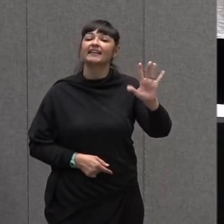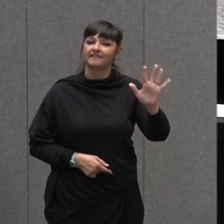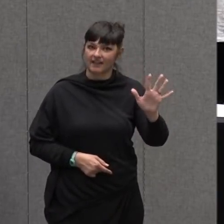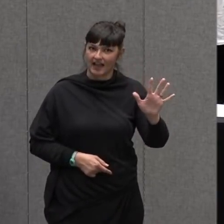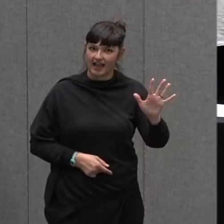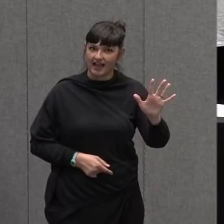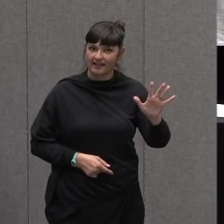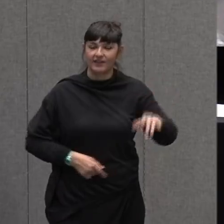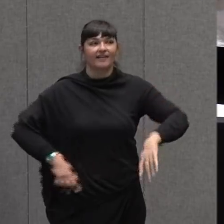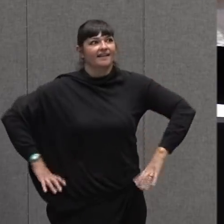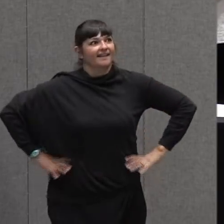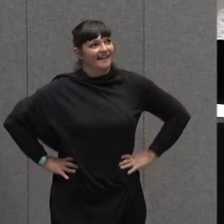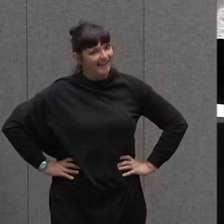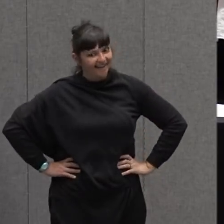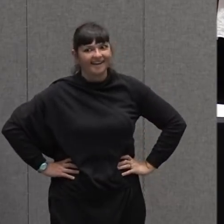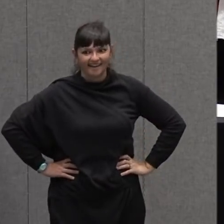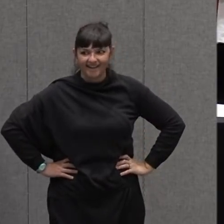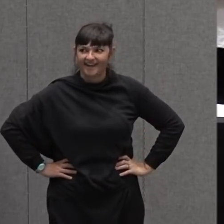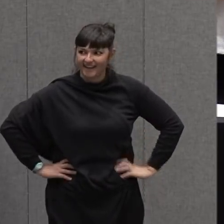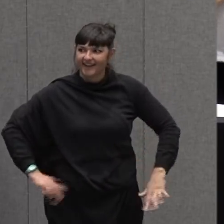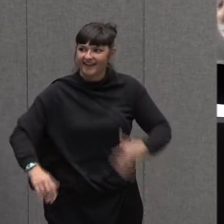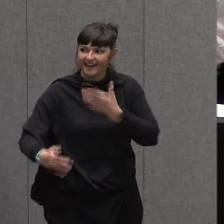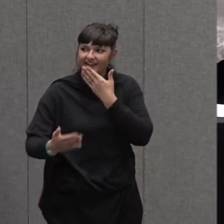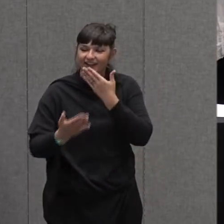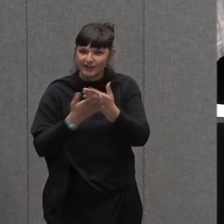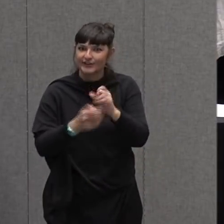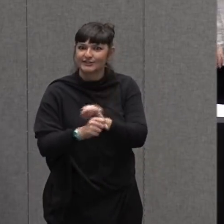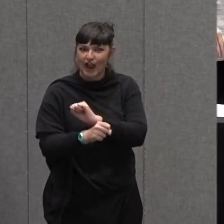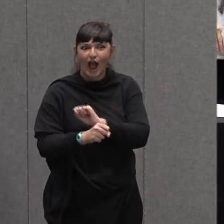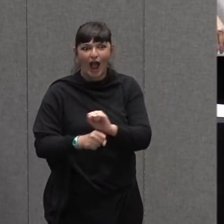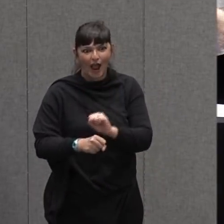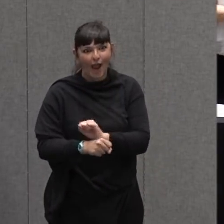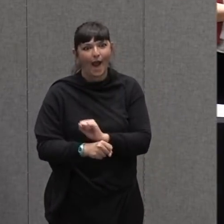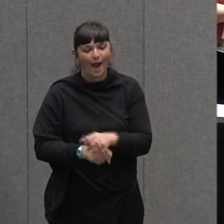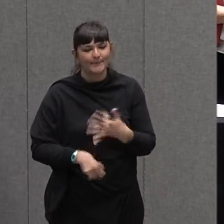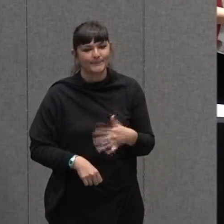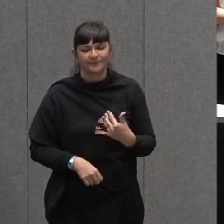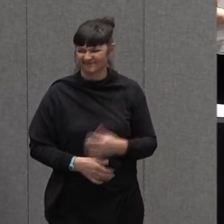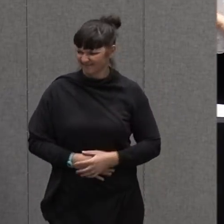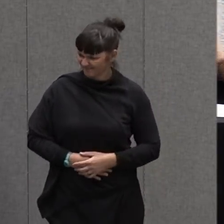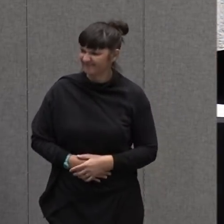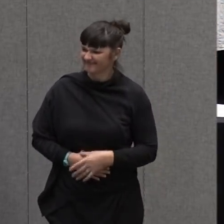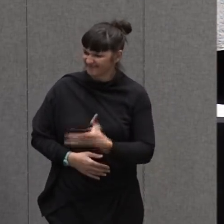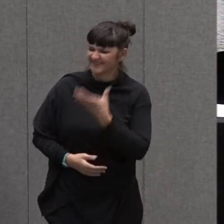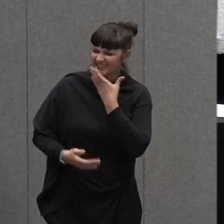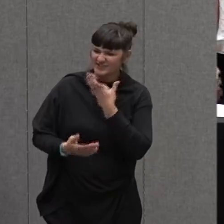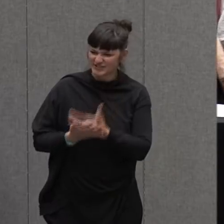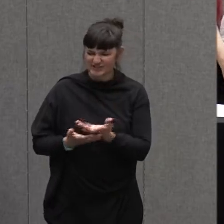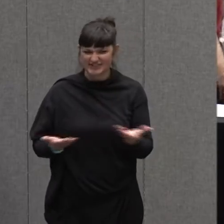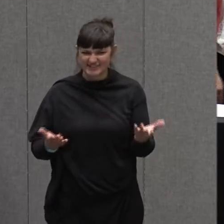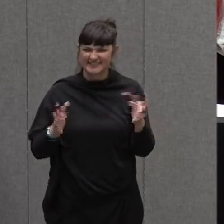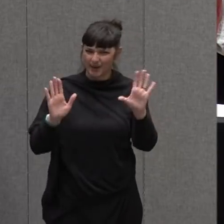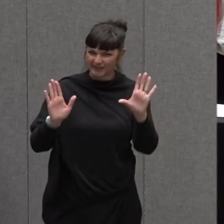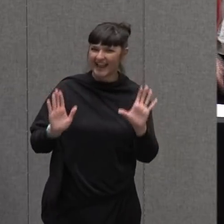all right, good job you guys. That was really good, that was excellent. And even though we made some mistakes,